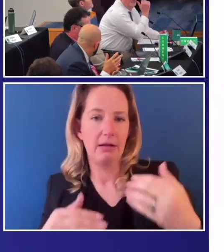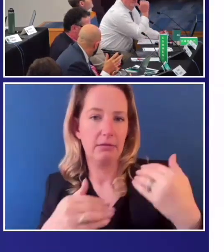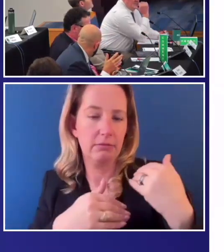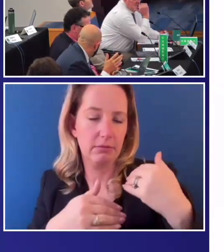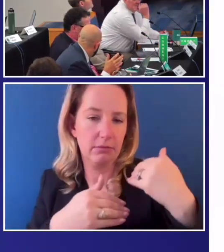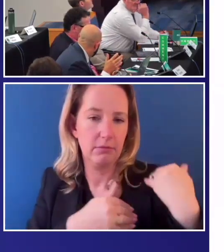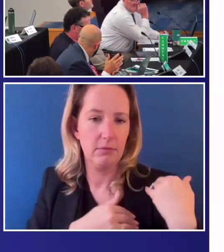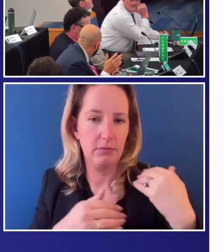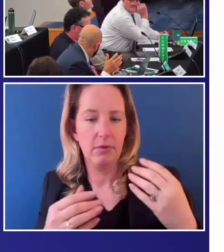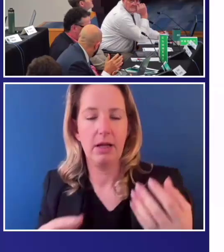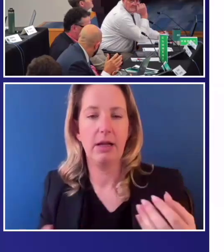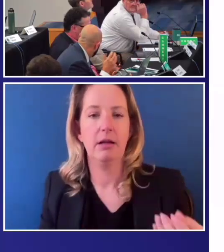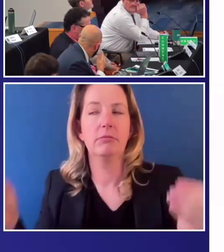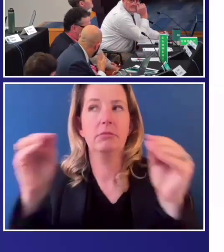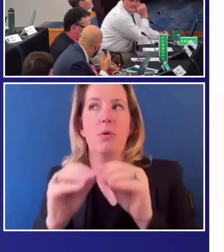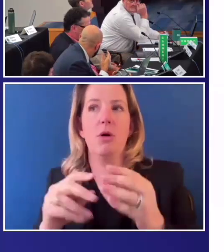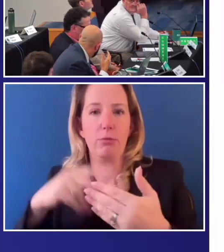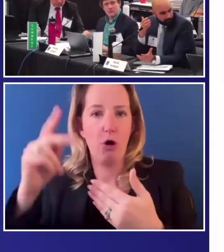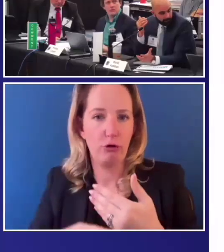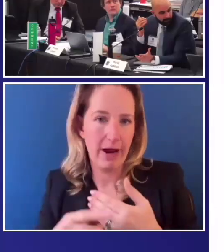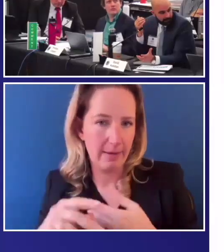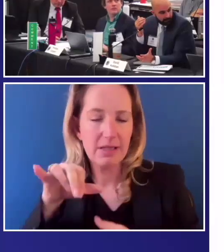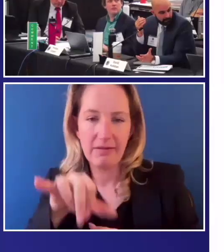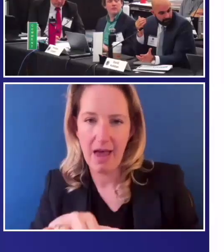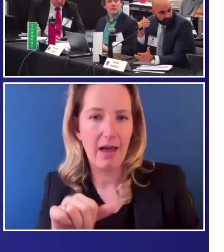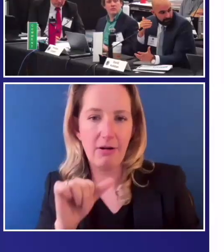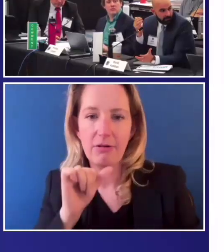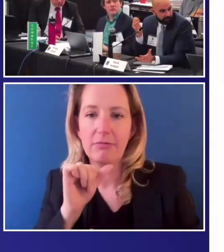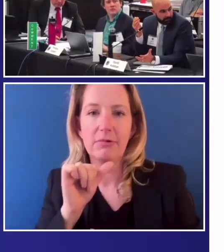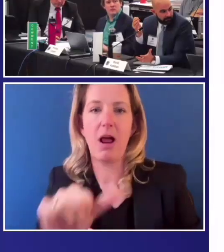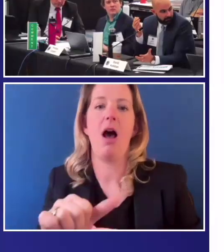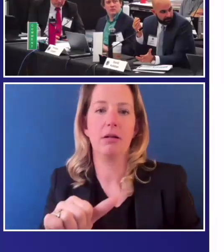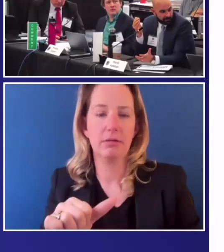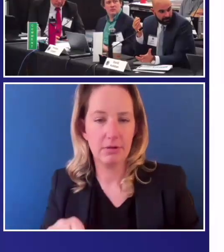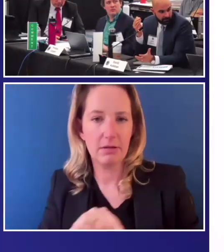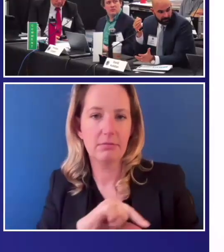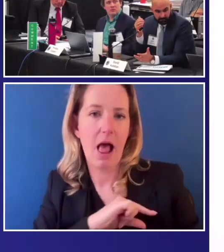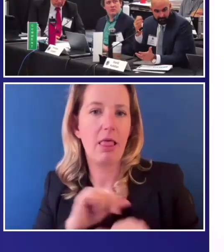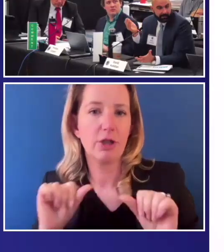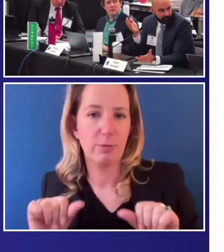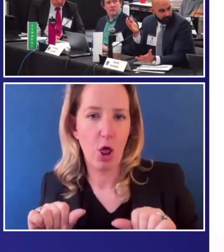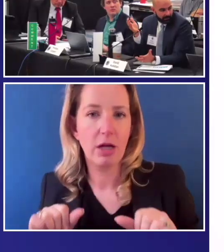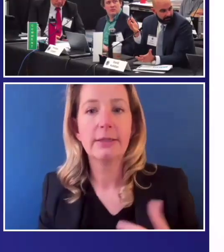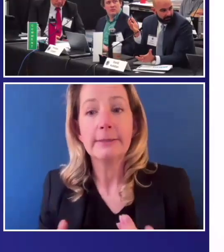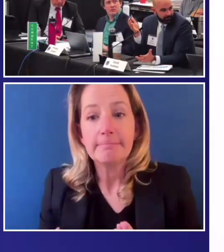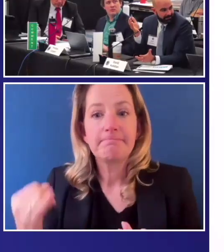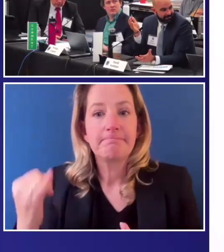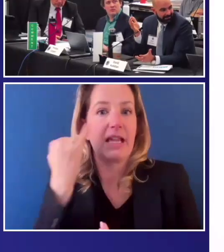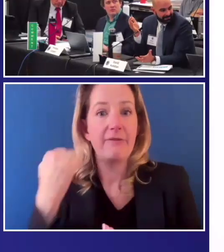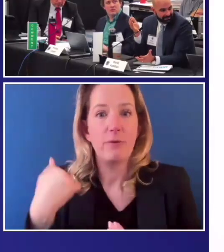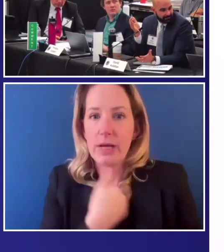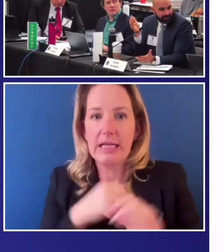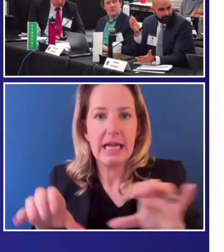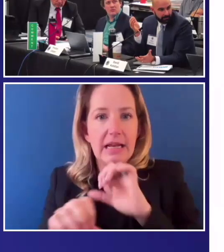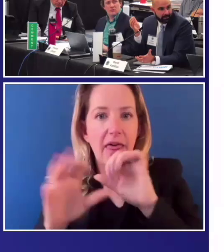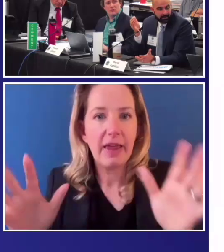And so I gather that it is unfair. But to your point, Randy, if we did none of it, we would just end up with them de facto getting to exempt anyway,